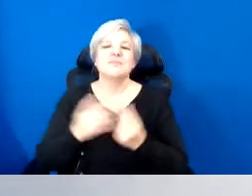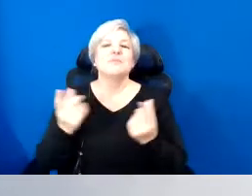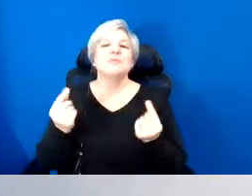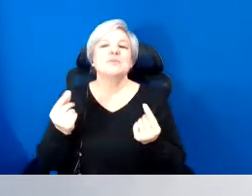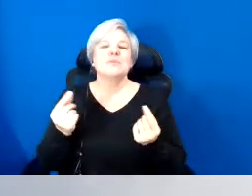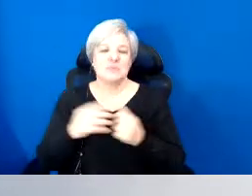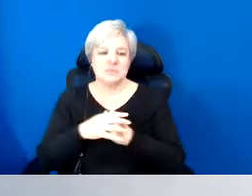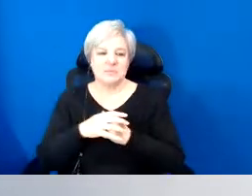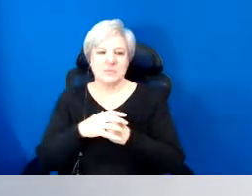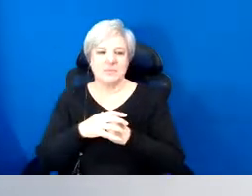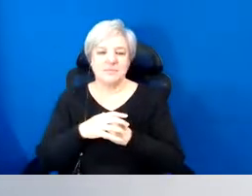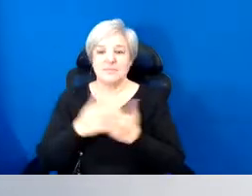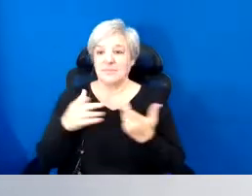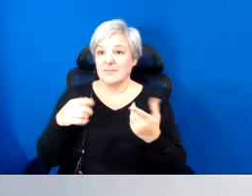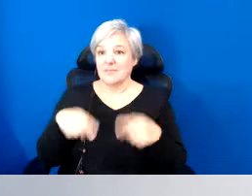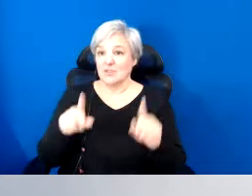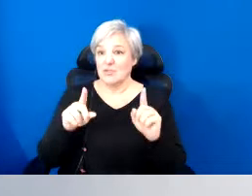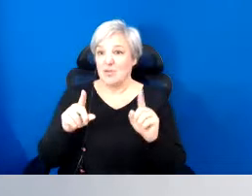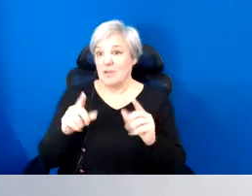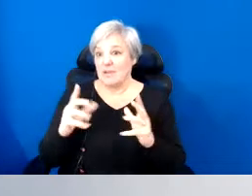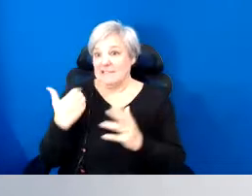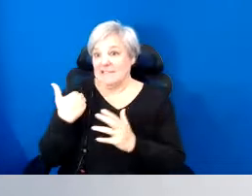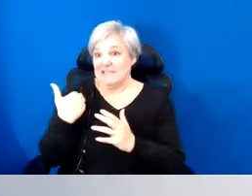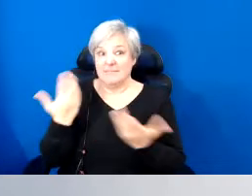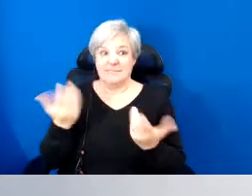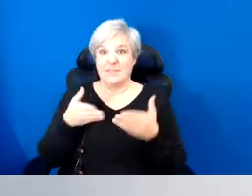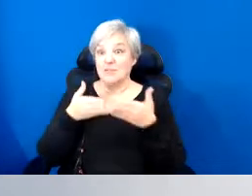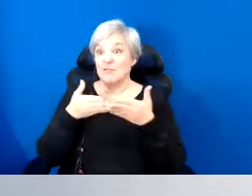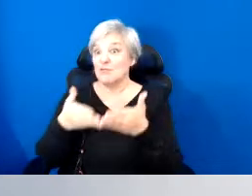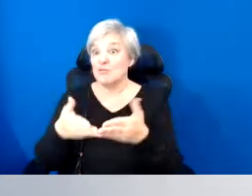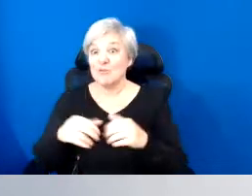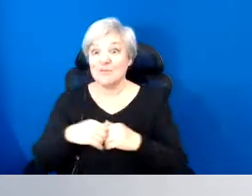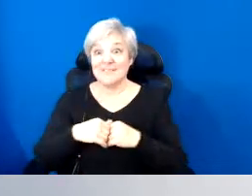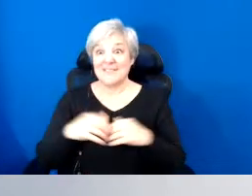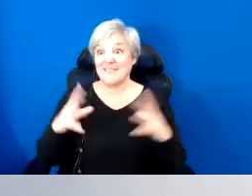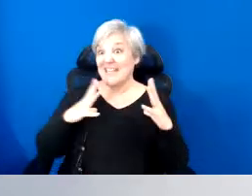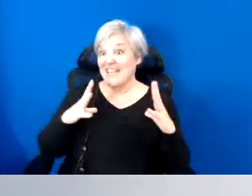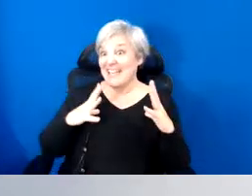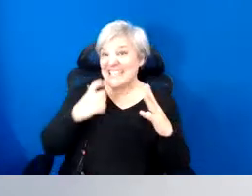Did you enjoy a mini vacation or cruise? We were on winter break, some of us that were in school.